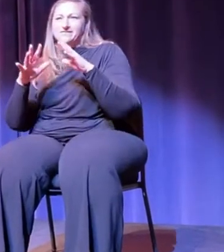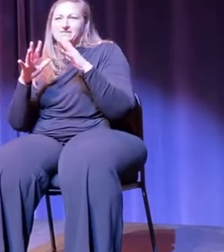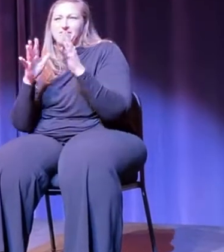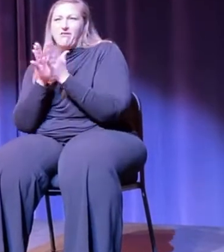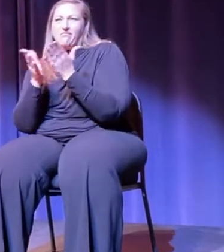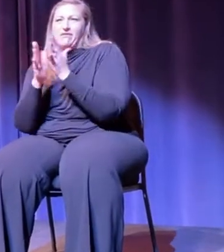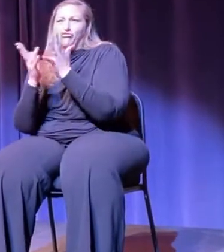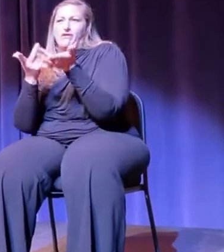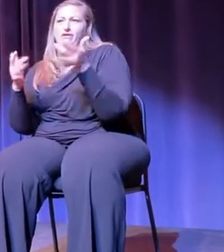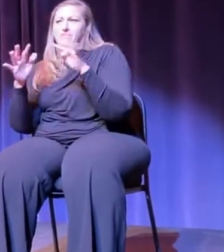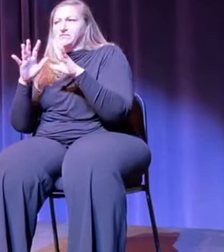Mm, thank you.